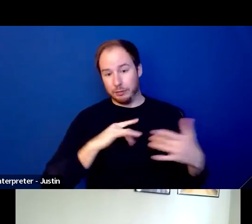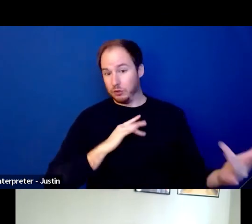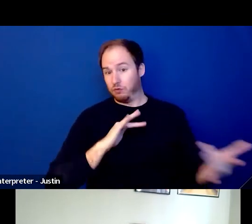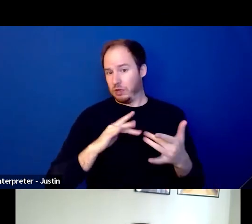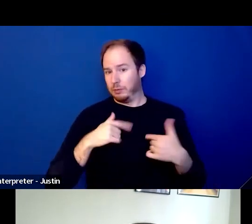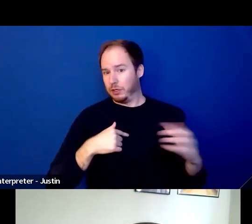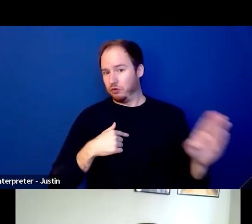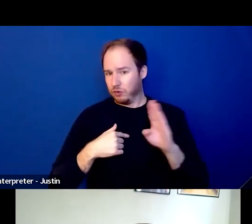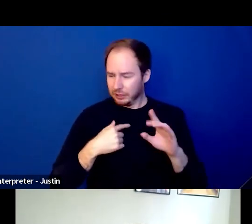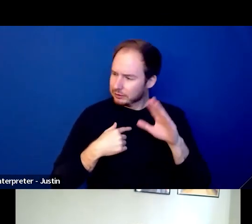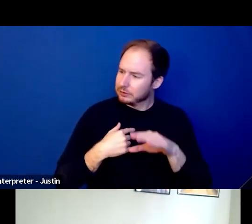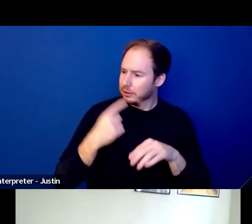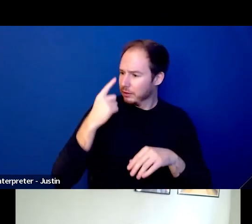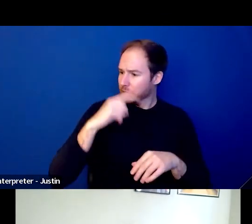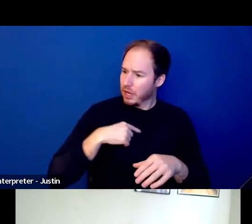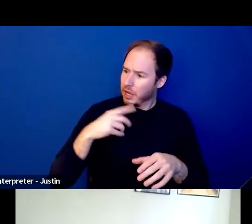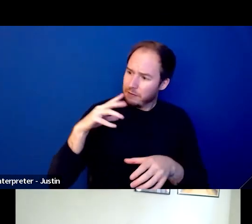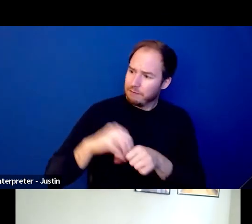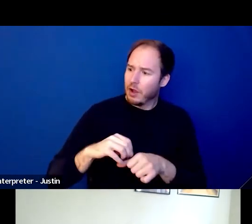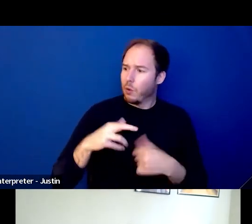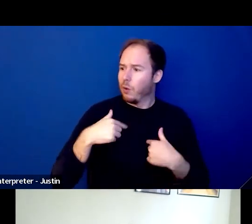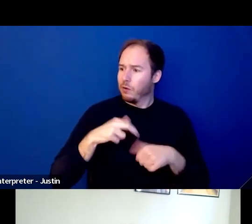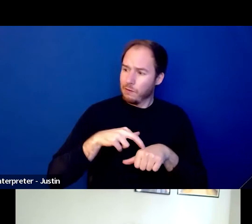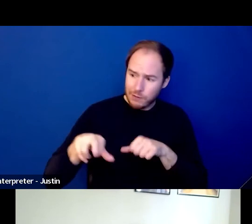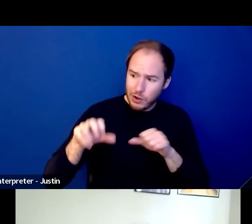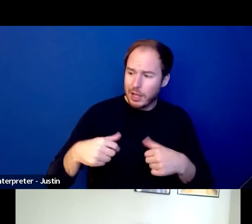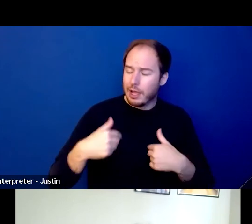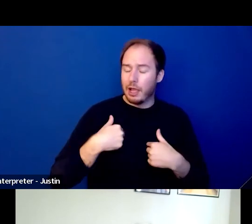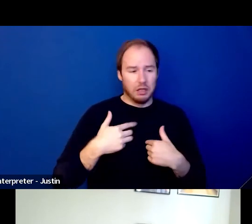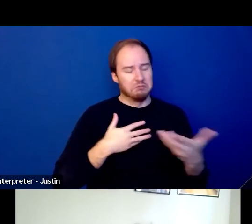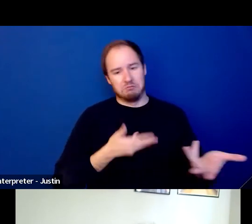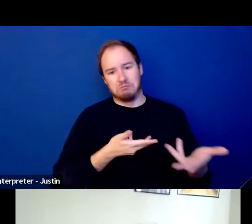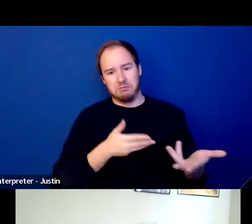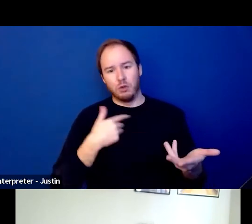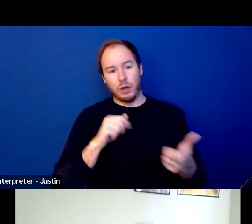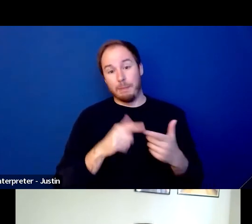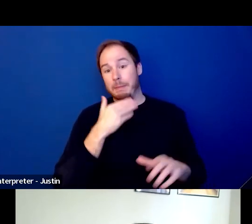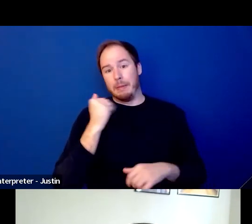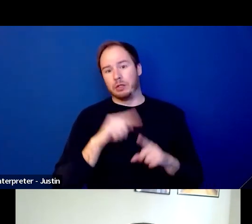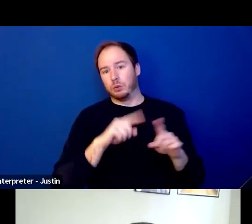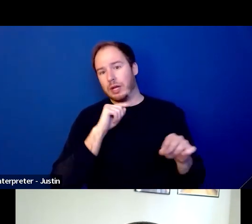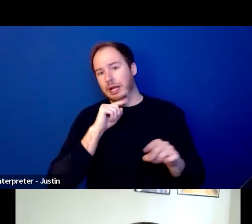and say, hey, you know, can I be involved in this? Or could I make a referral for this? I try to do my best to redirect them